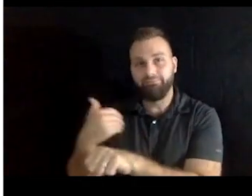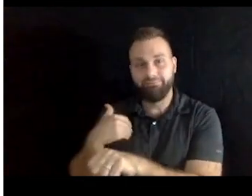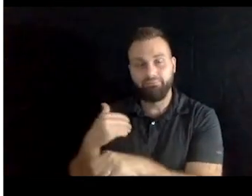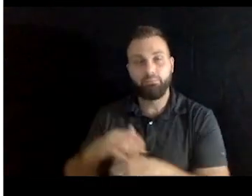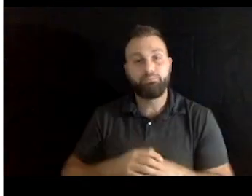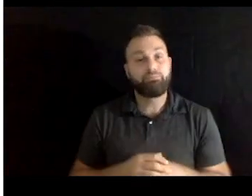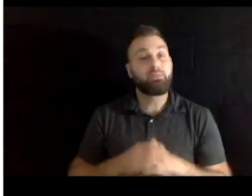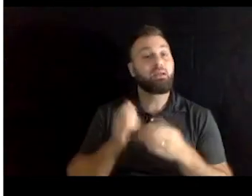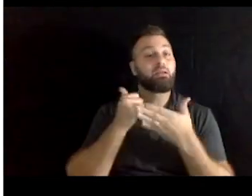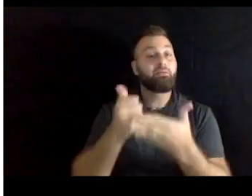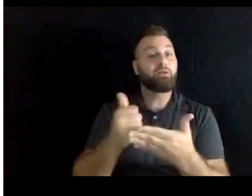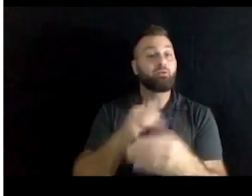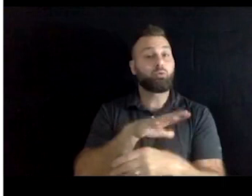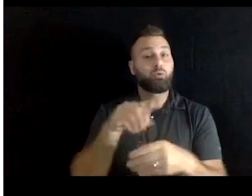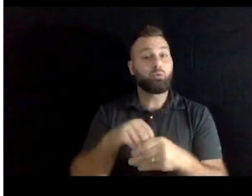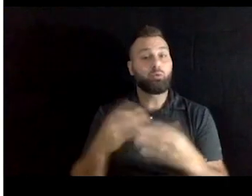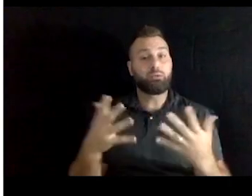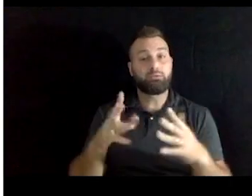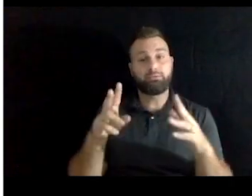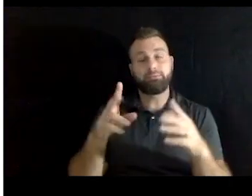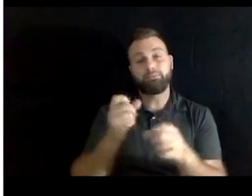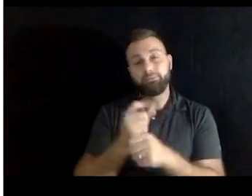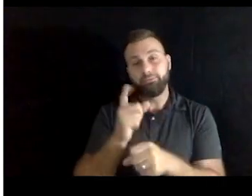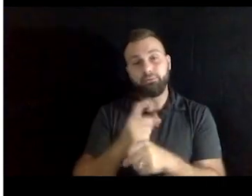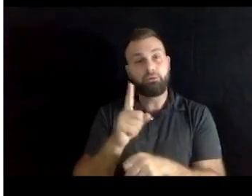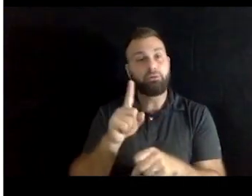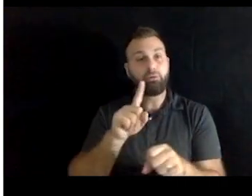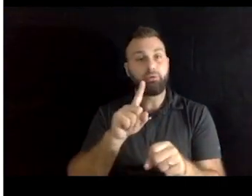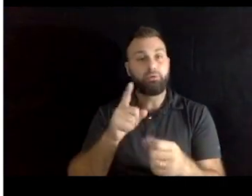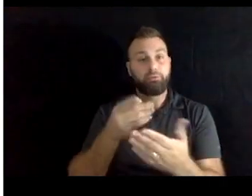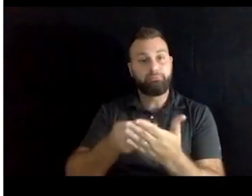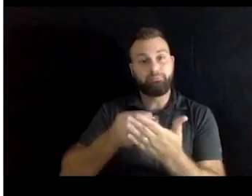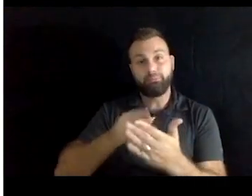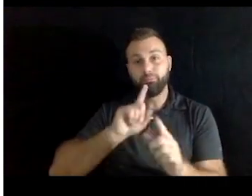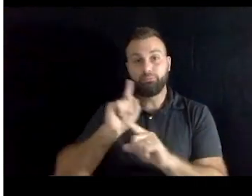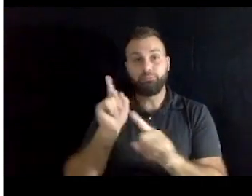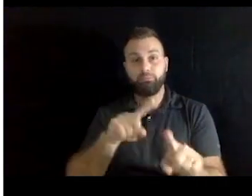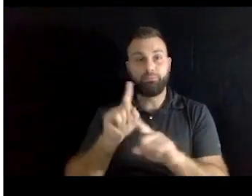Annualized earnings reporting, which is different. You have to report your earnings to